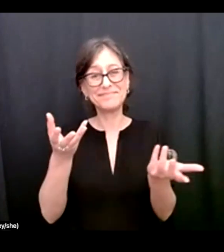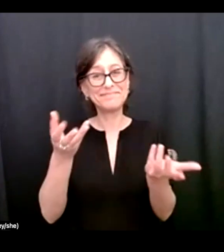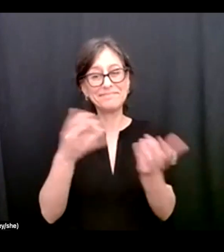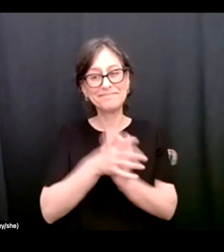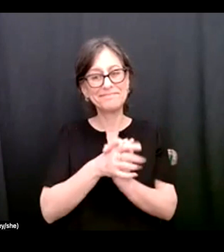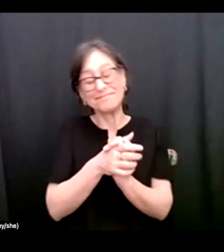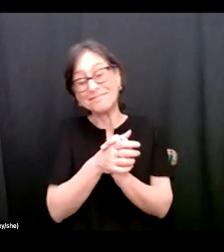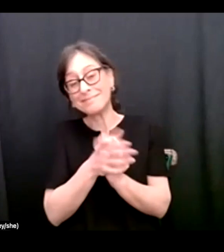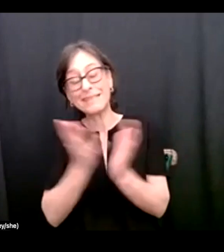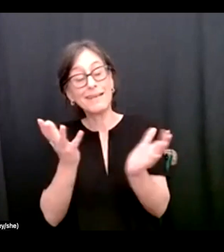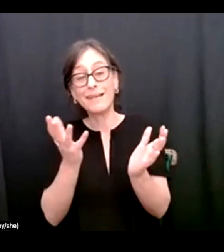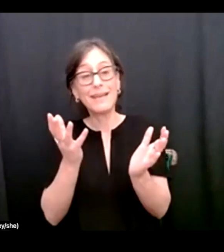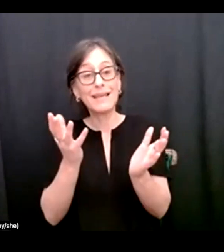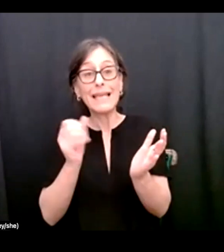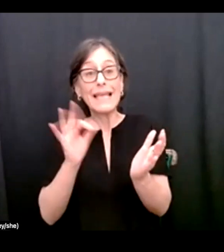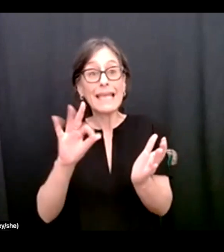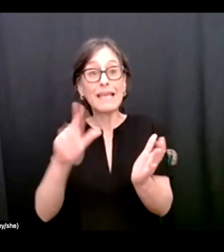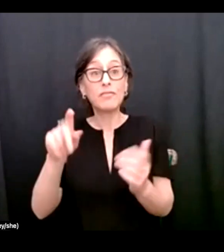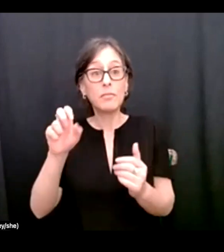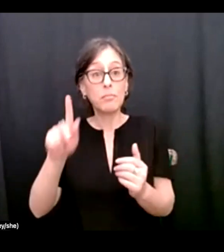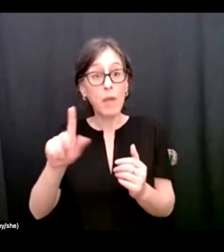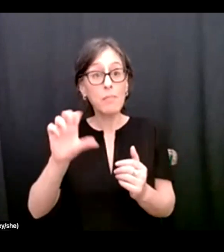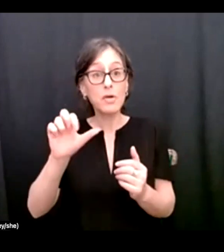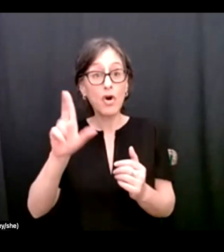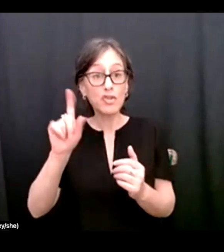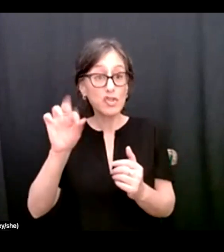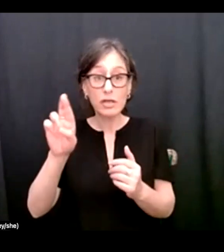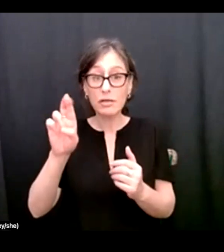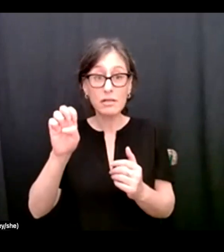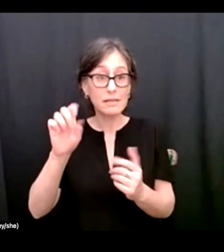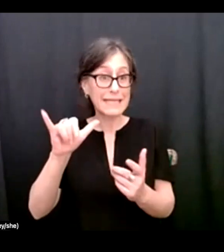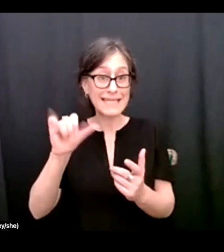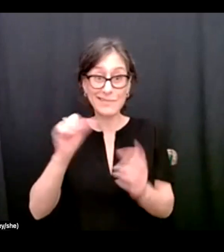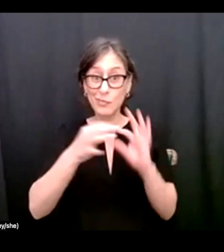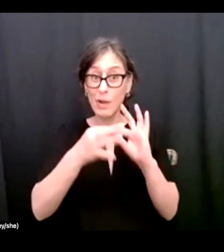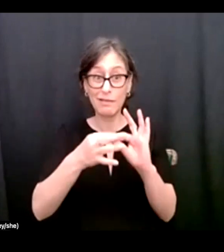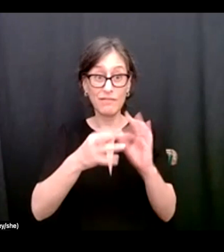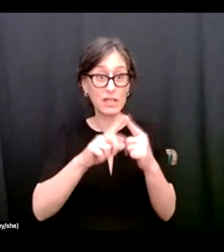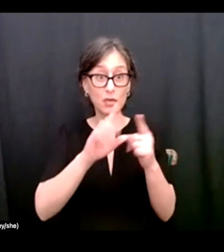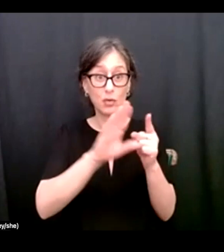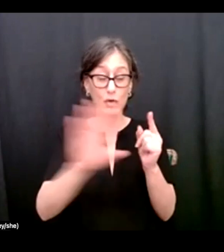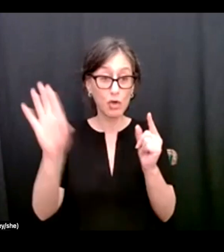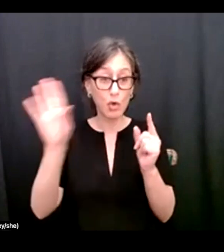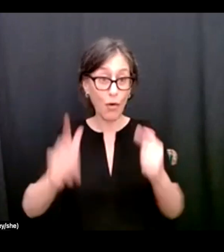You know, if you have if pop culture is, if pop culture is relevant to your lived experience in